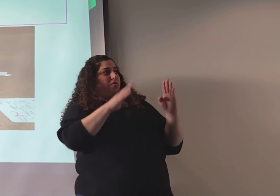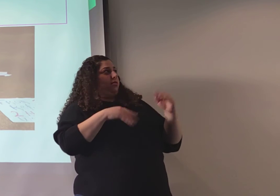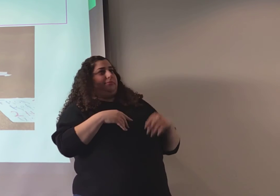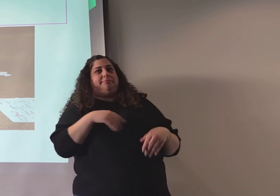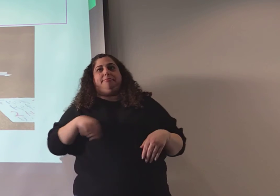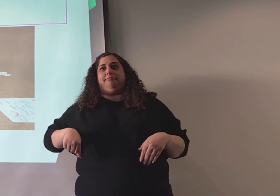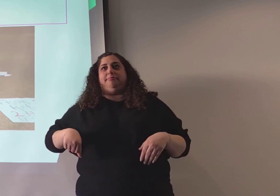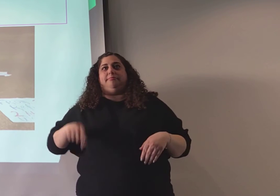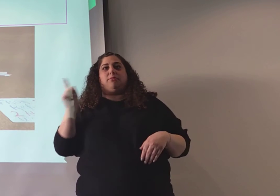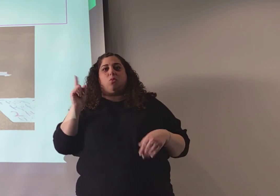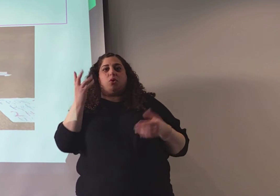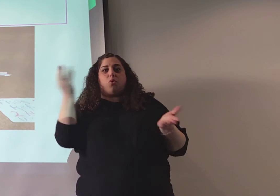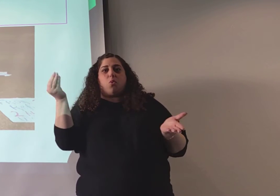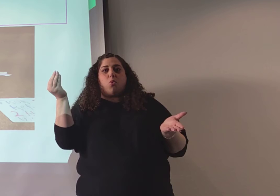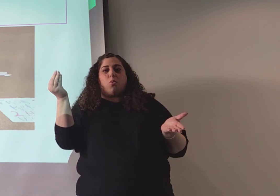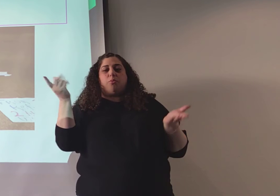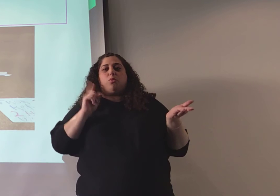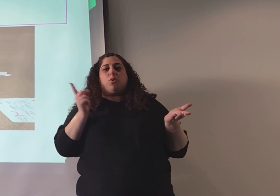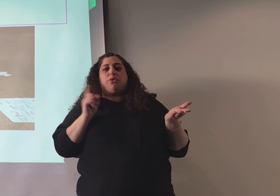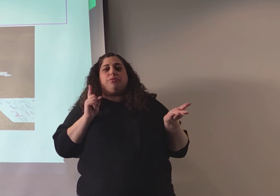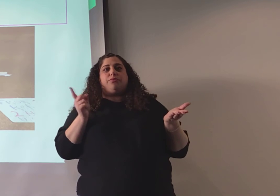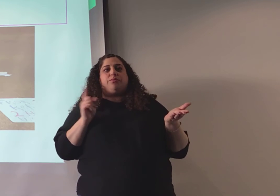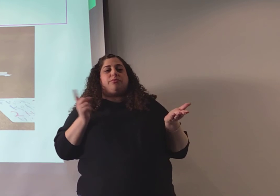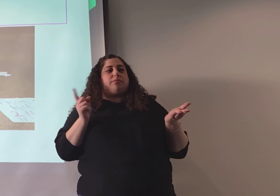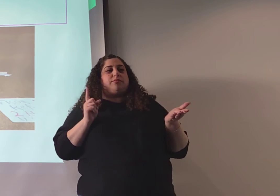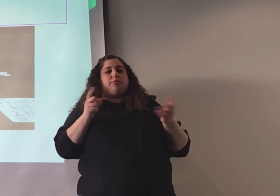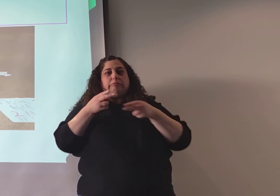housing, until they can find new housing. Yeah.